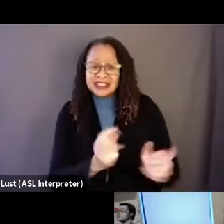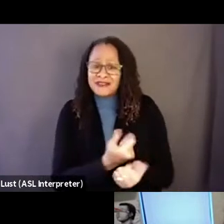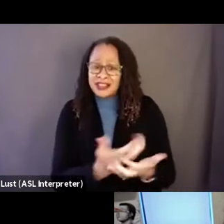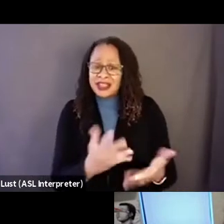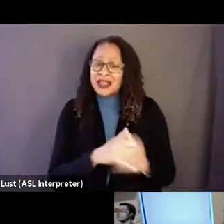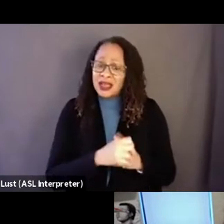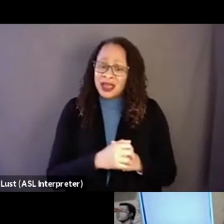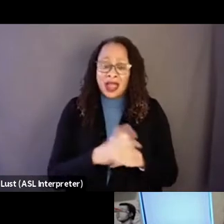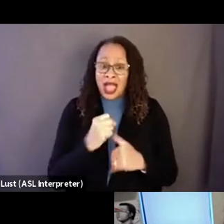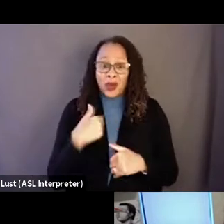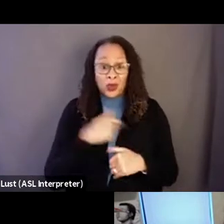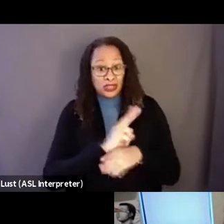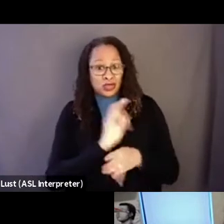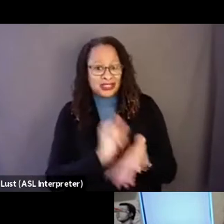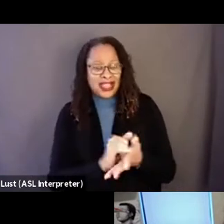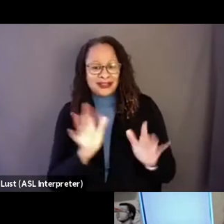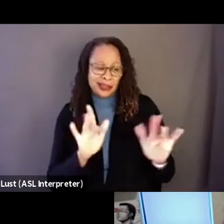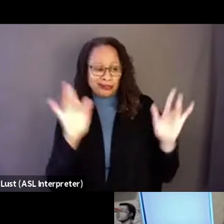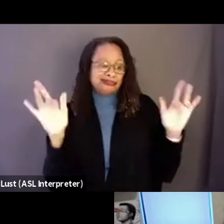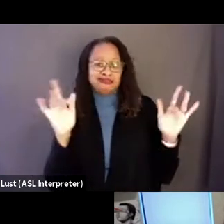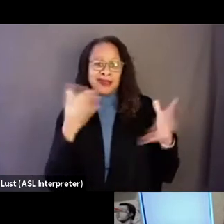And we're just used as glorified babysitters